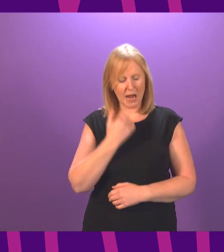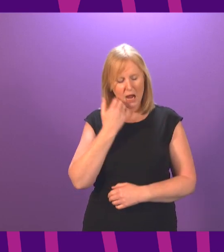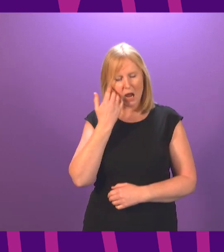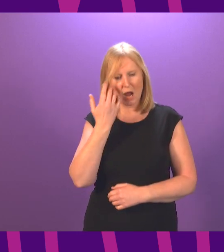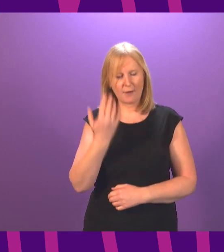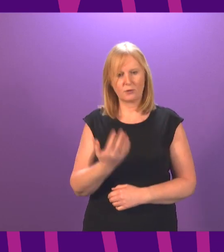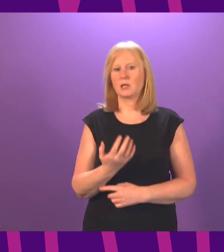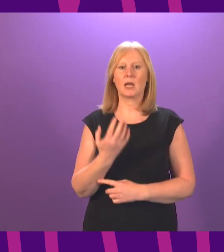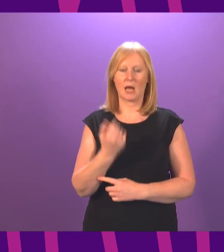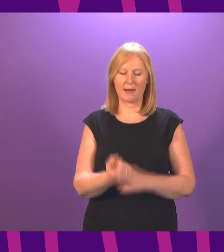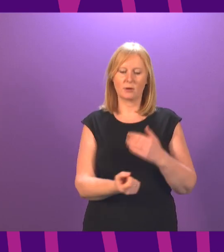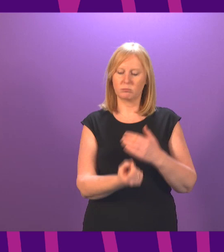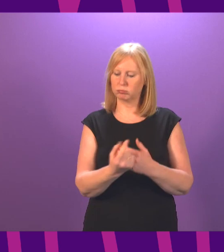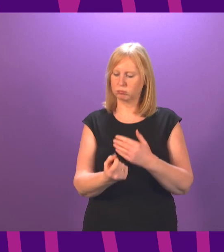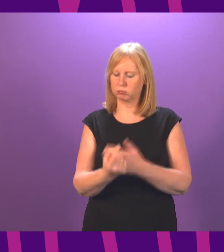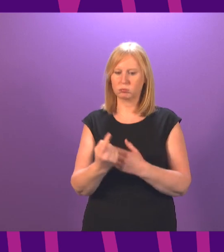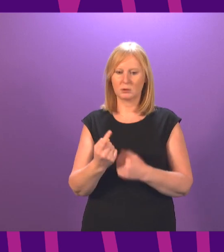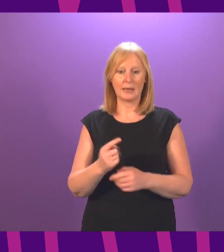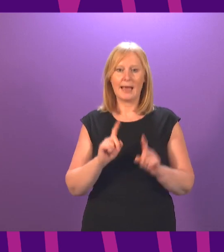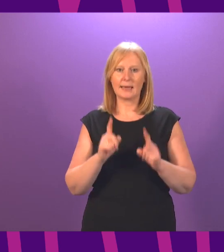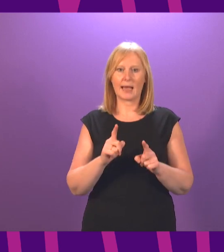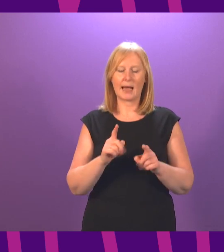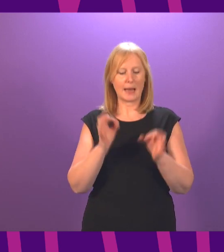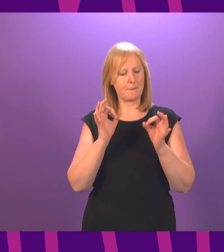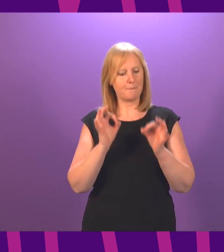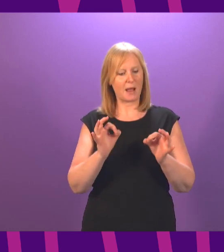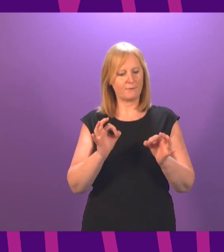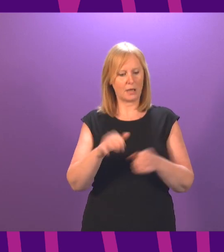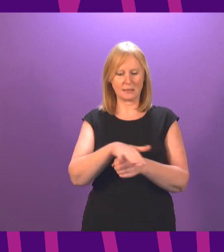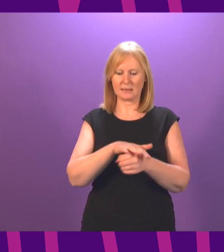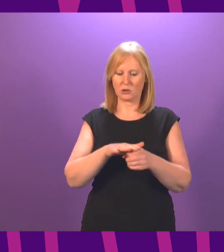cannot always find the perfect balance for everybody in that situation, because there